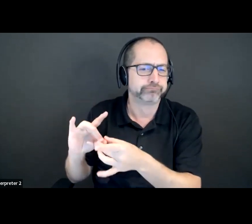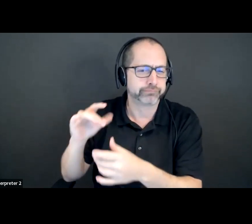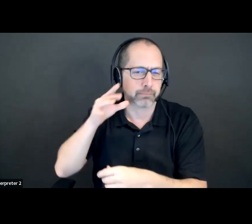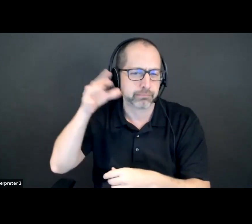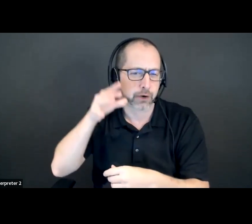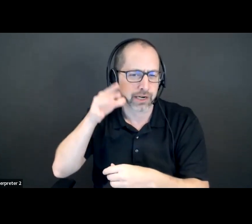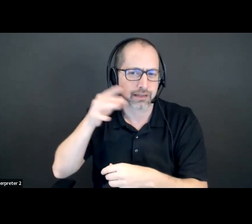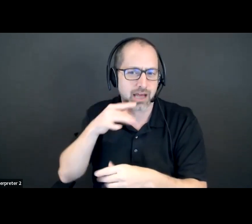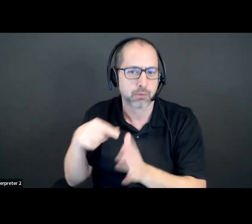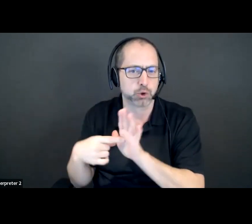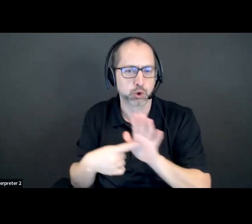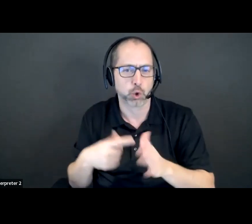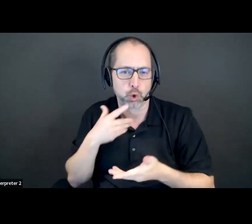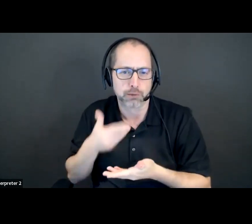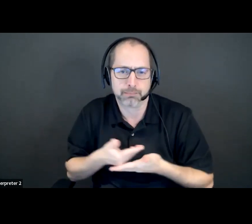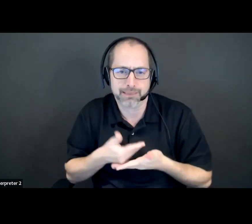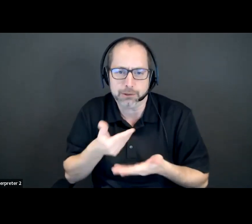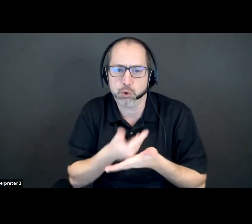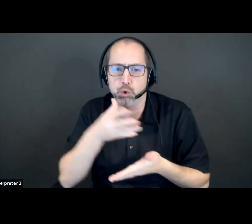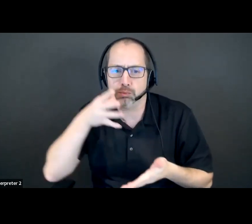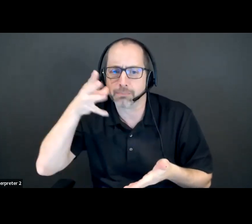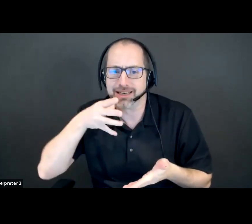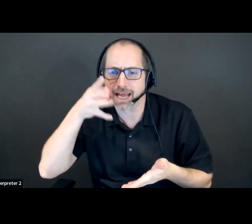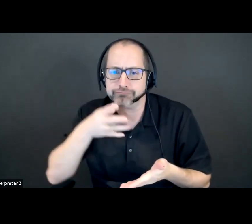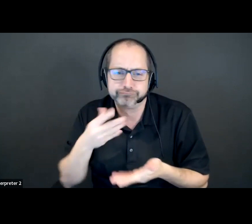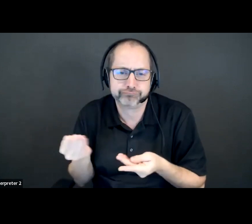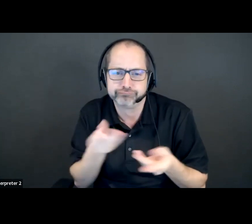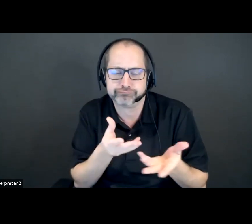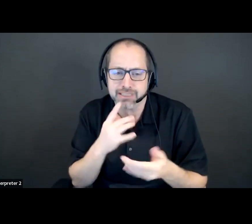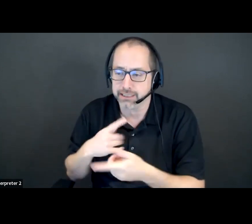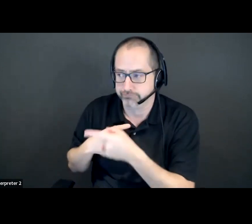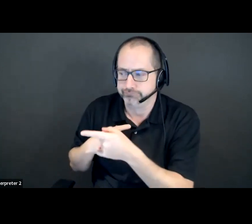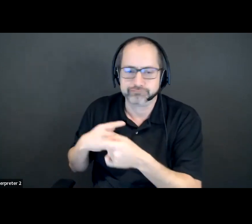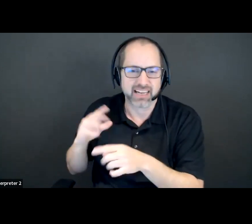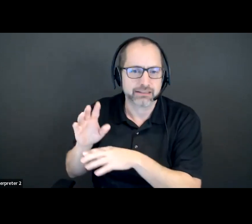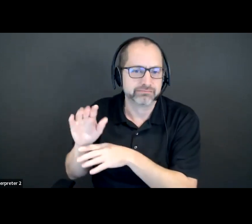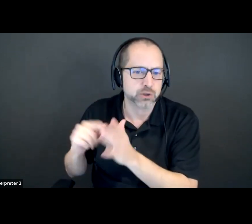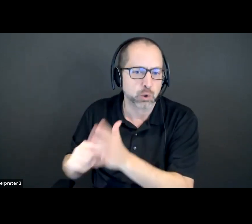patients. He talks about how things that you don't know will become things will become downright